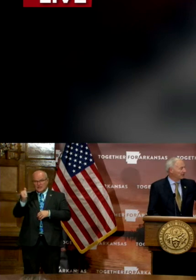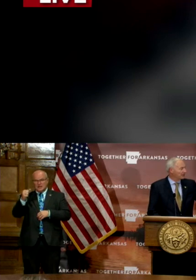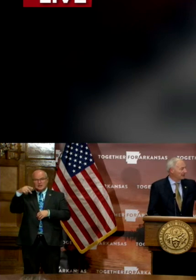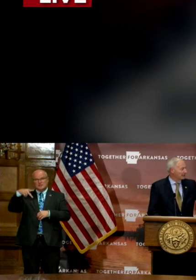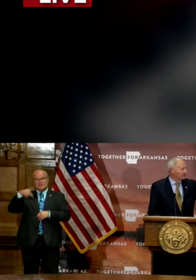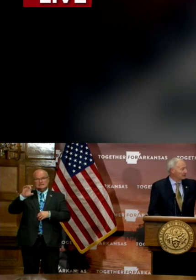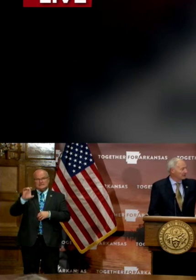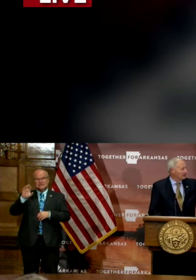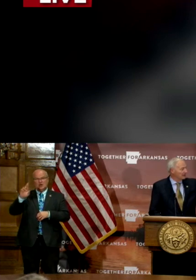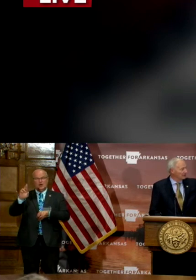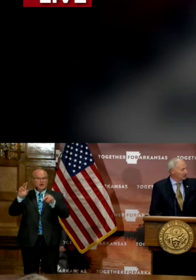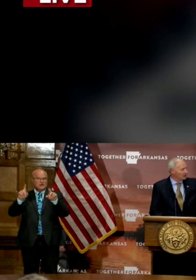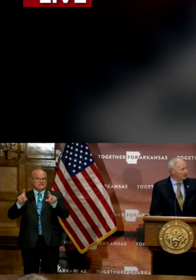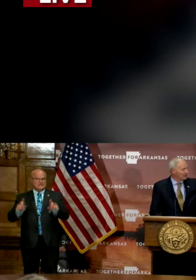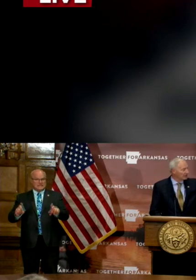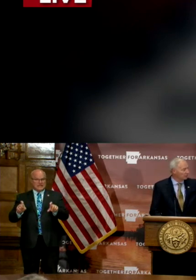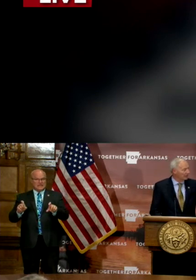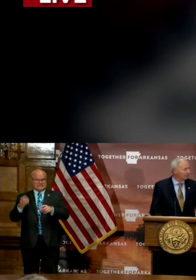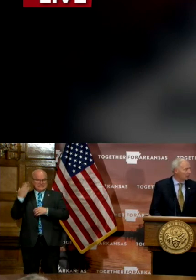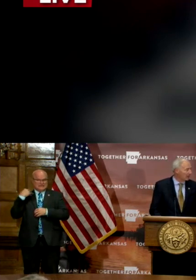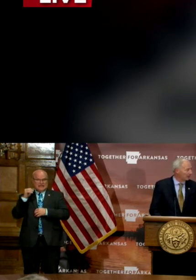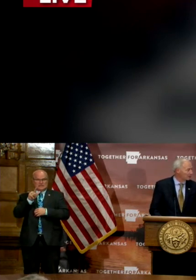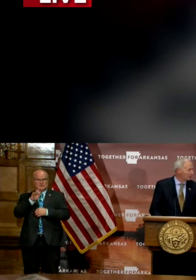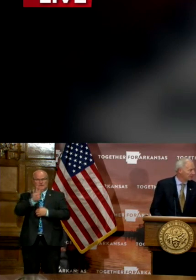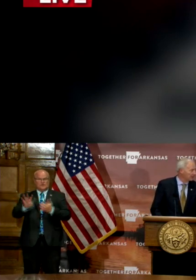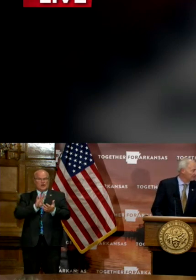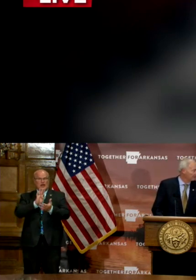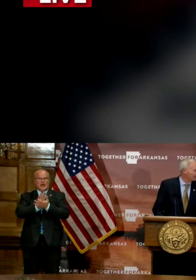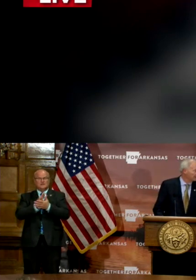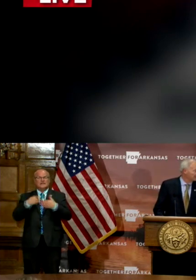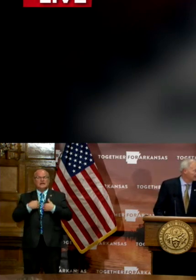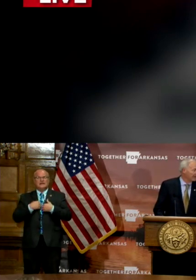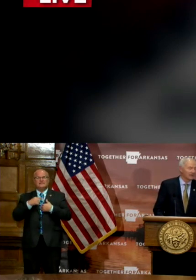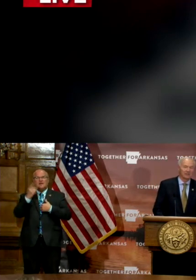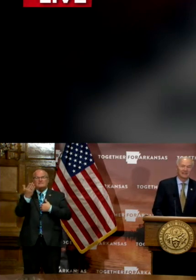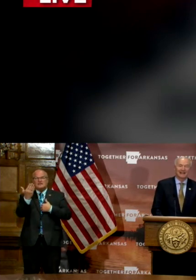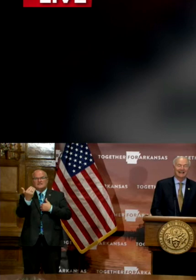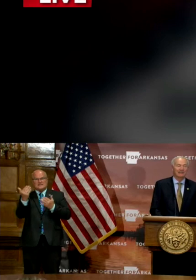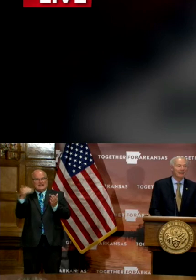CASES. IT'S SIGNIFICANT TO LOOK AT THE